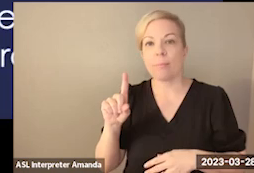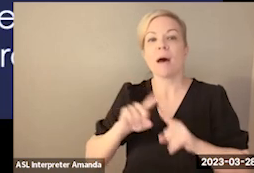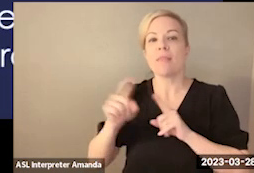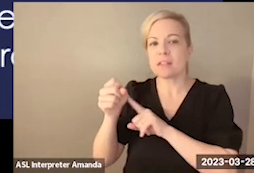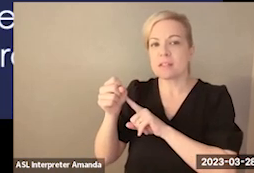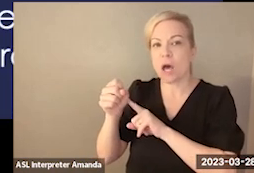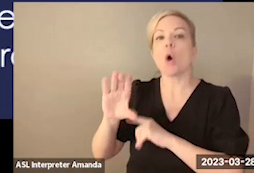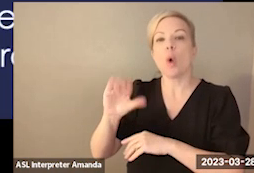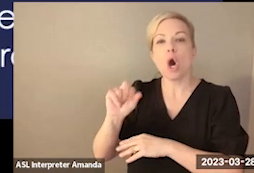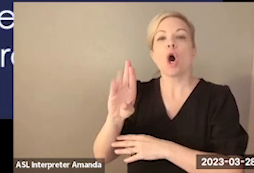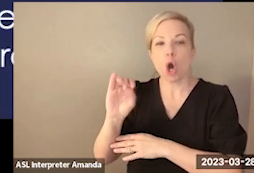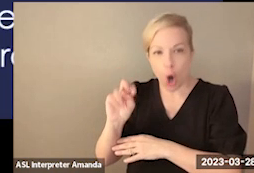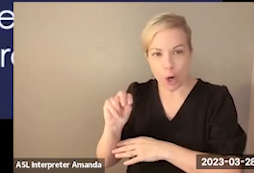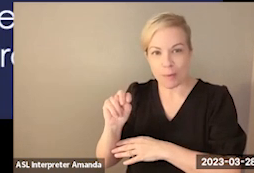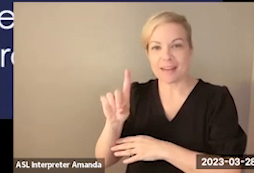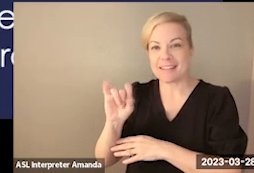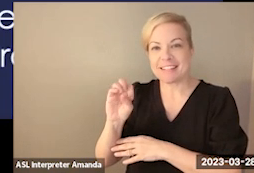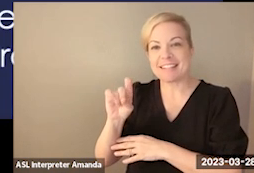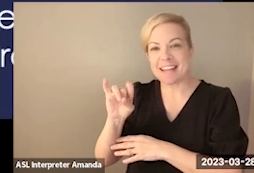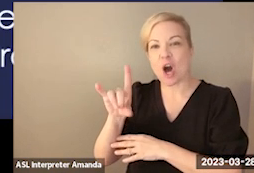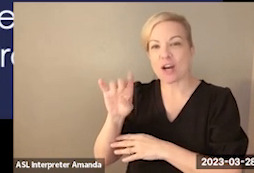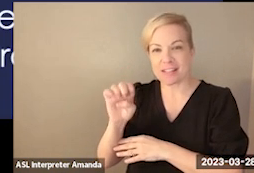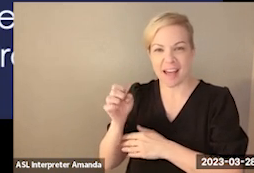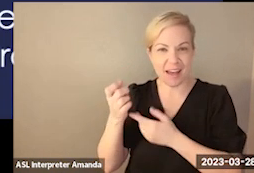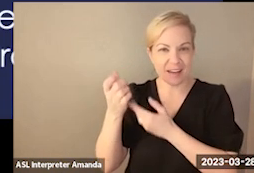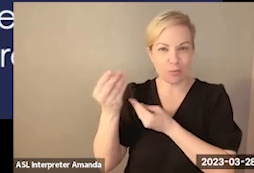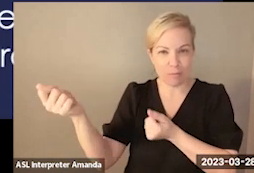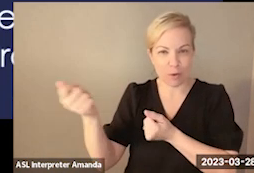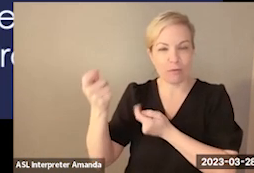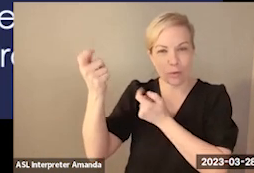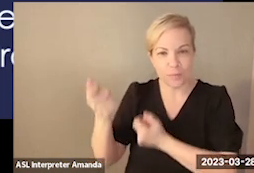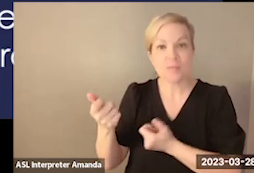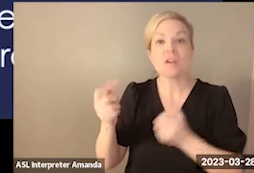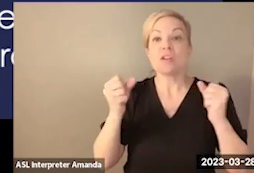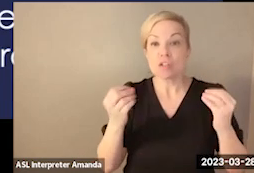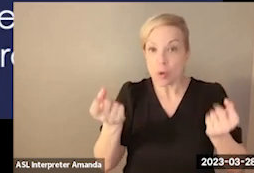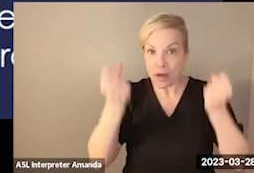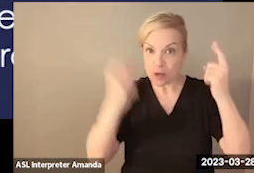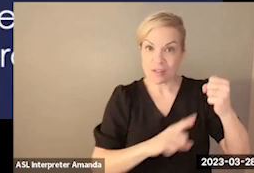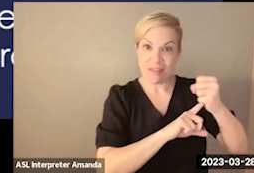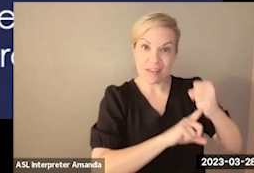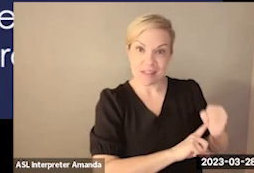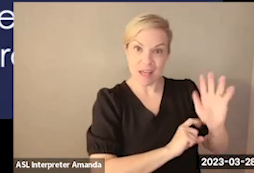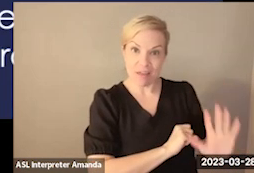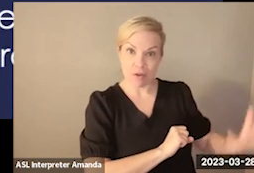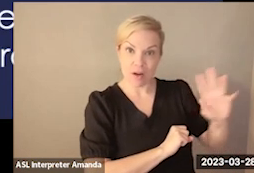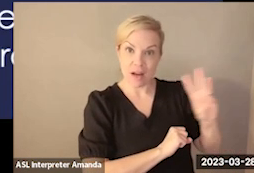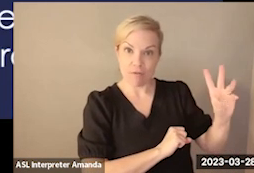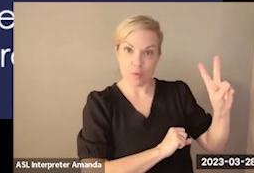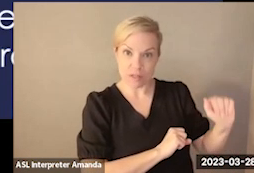Debbie Stine, Science & Technology Policy Academy: And that's because the that is a part of the State. That is the poorest that has the highest unemployment rate, and is the most diverse.